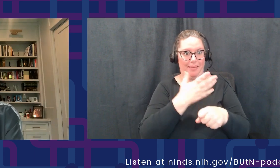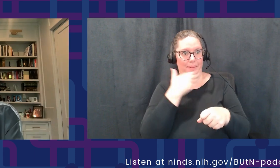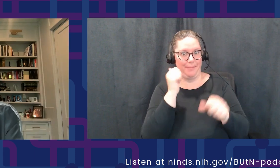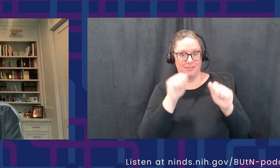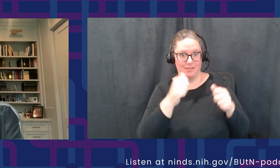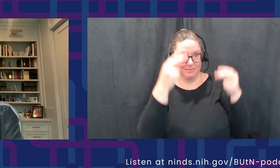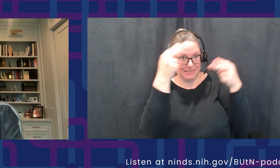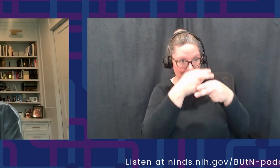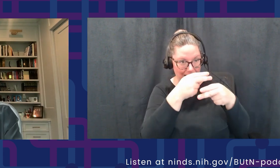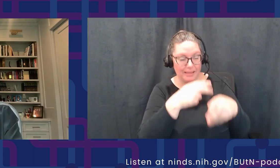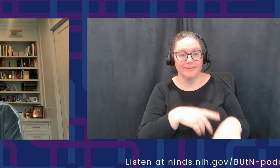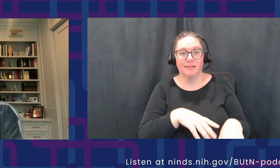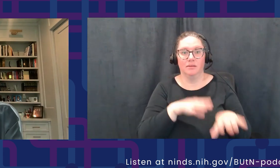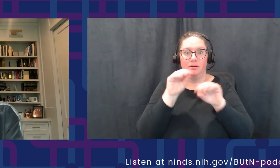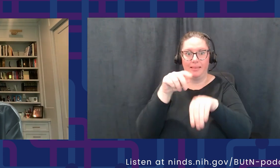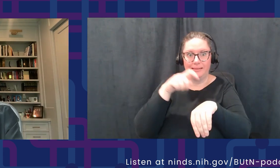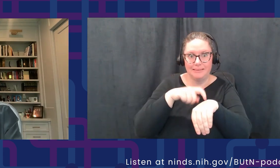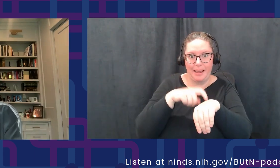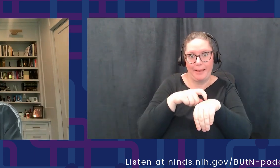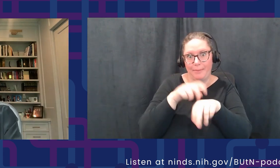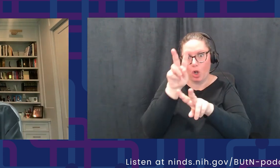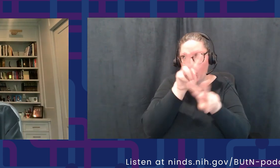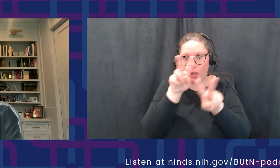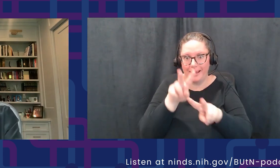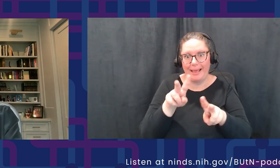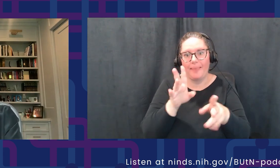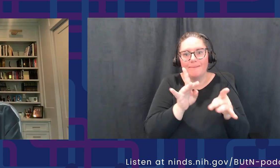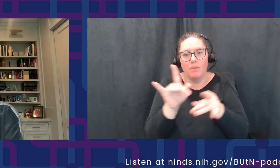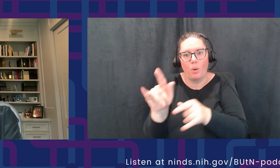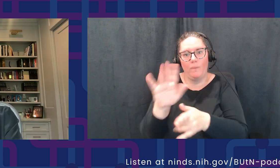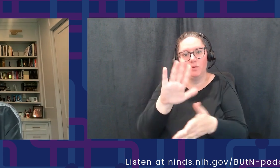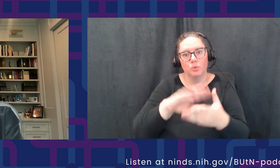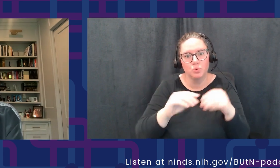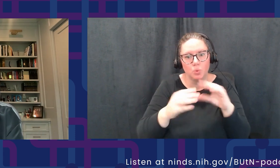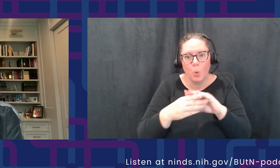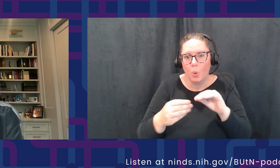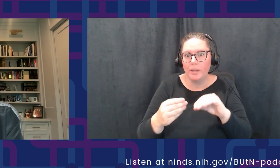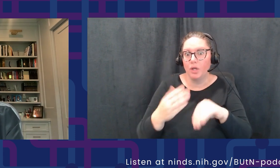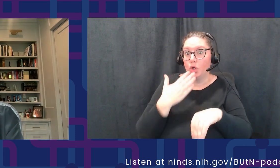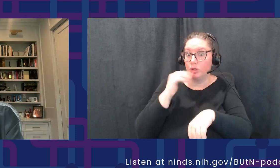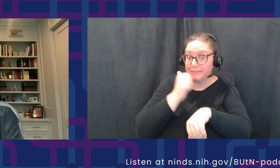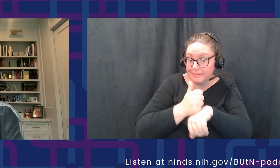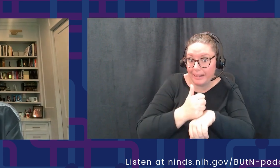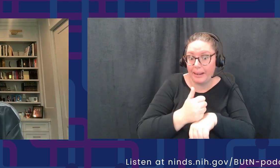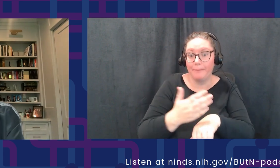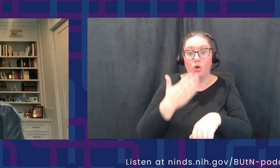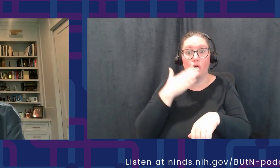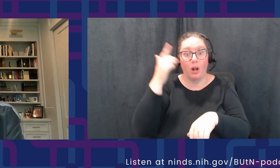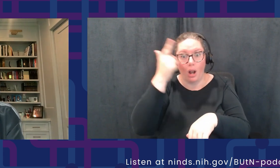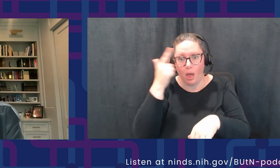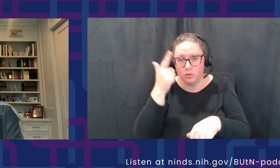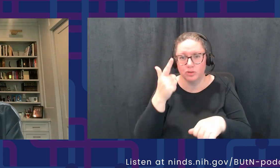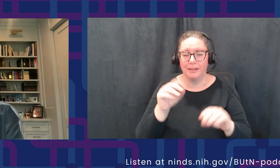You put the time in looking at the flow of the story. Is there a good setup? Is there a good logic? Is it clear?